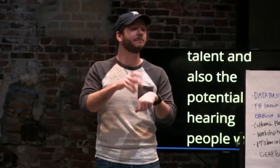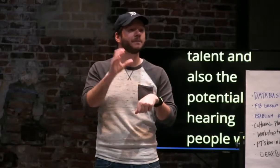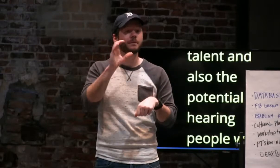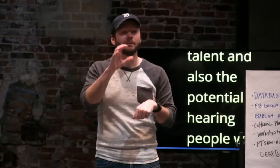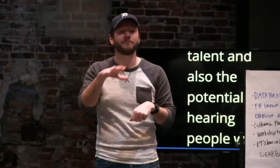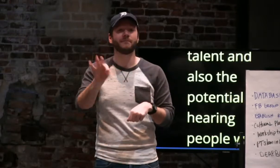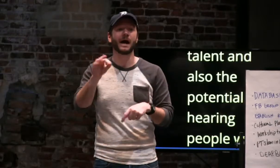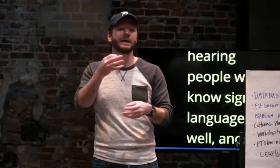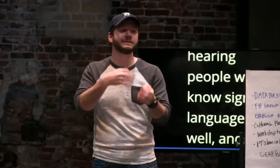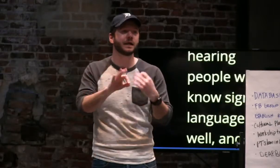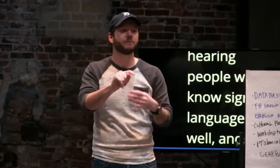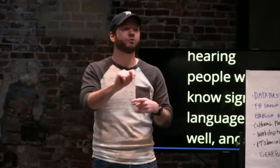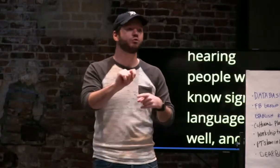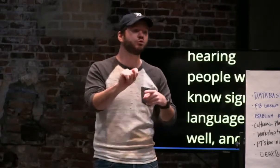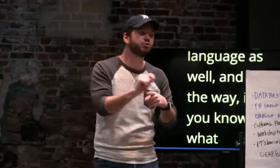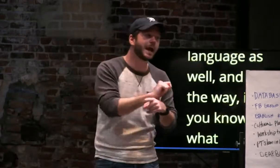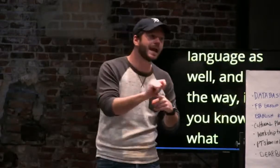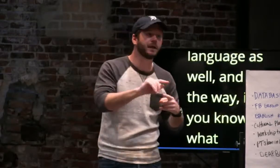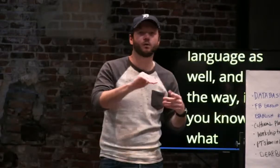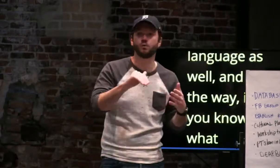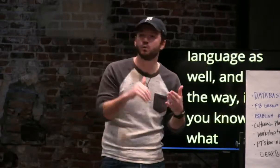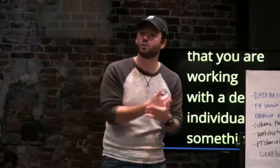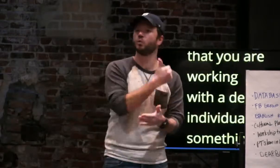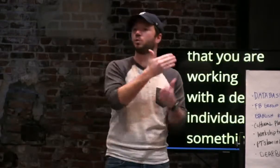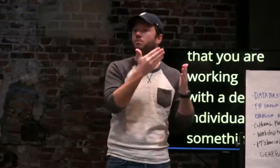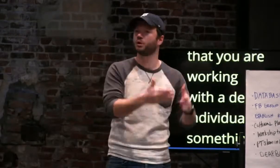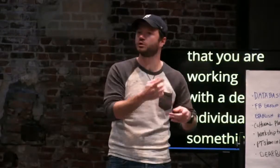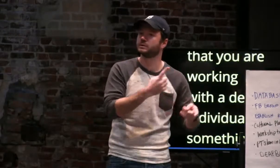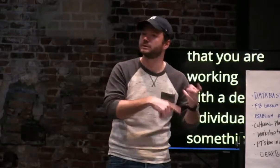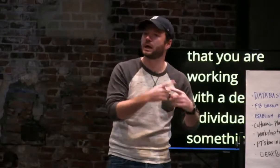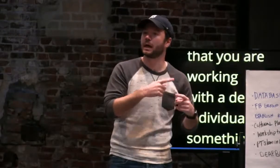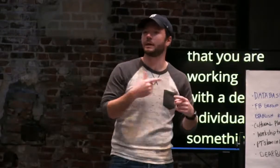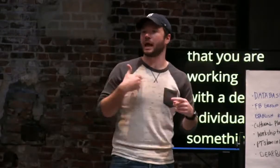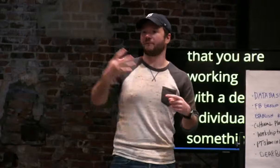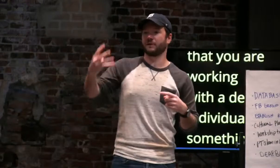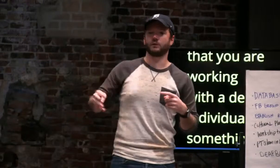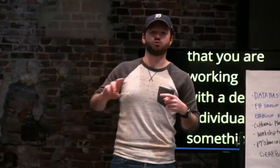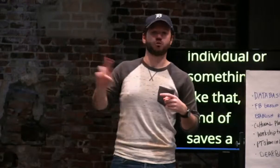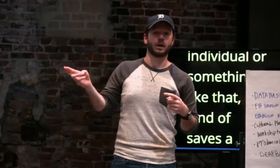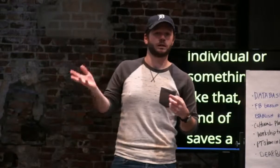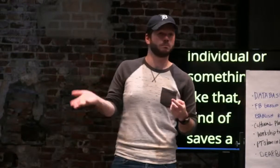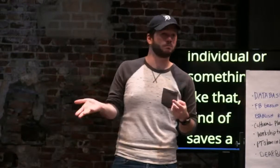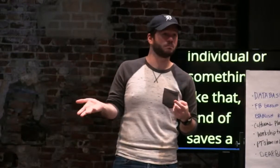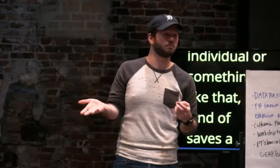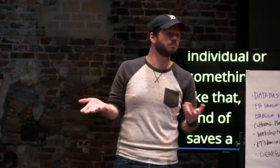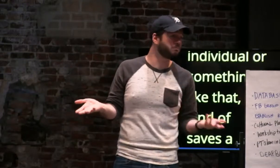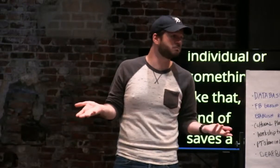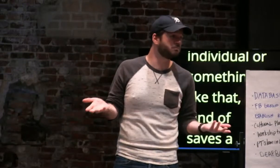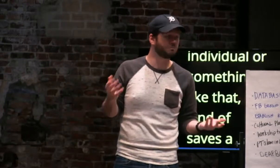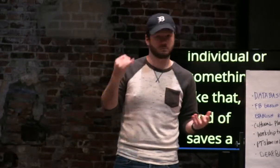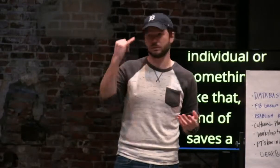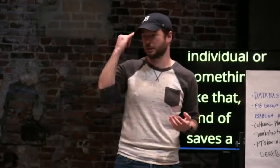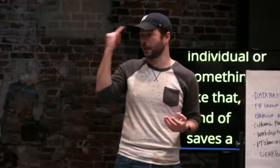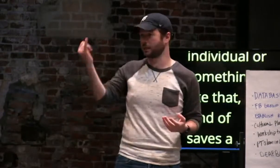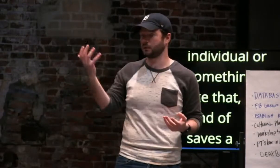it kind of saves a lot of time trying to look for someone and training somebody or training a new person. You'll have all these resources available